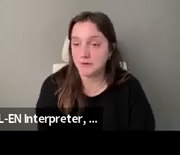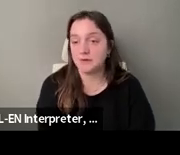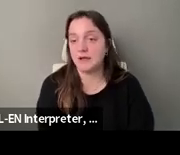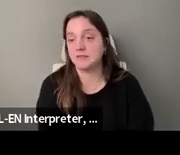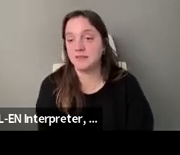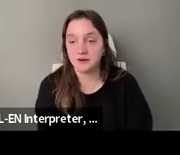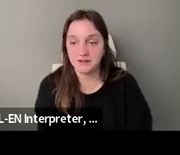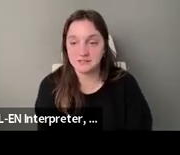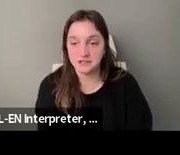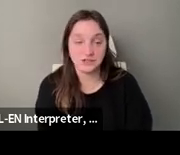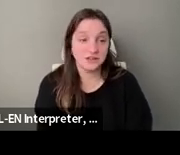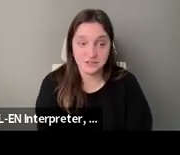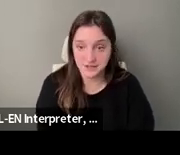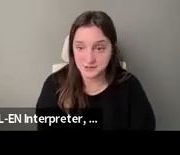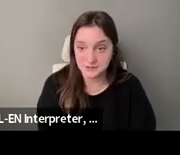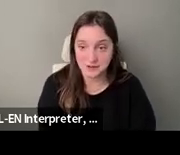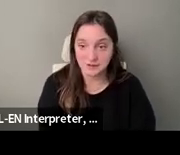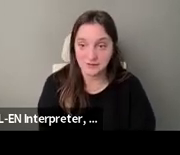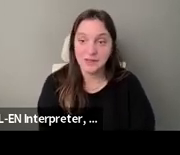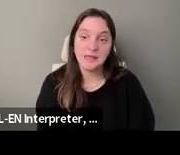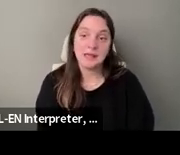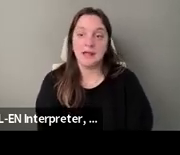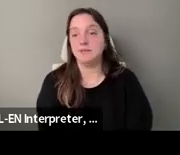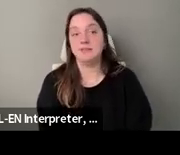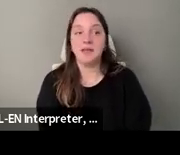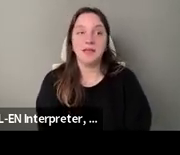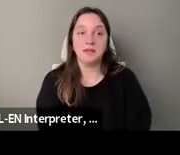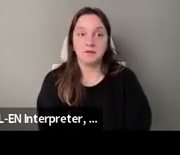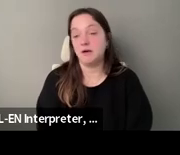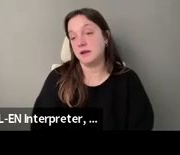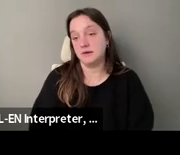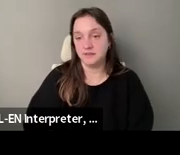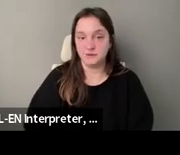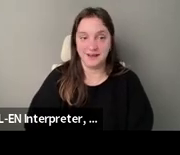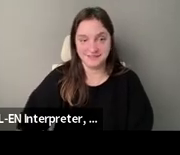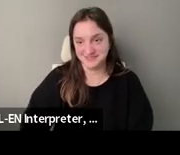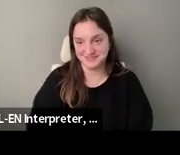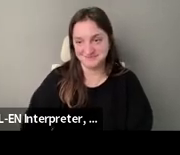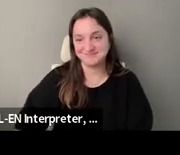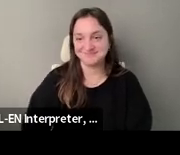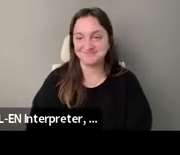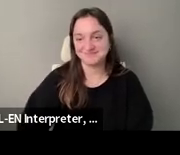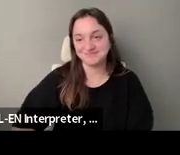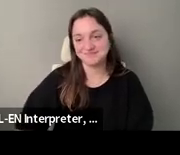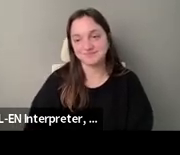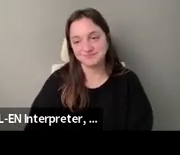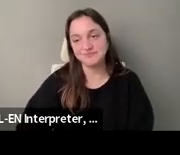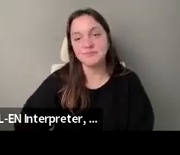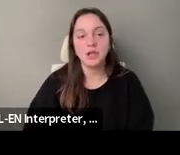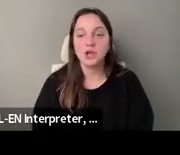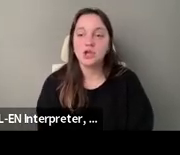And then they are here in the U.S.